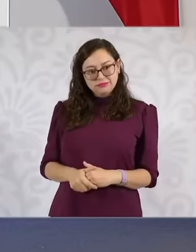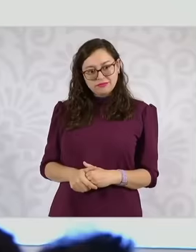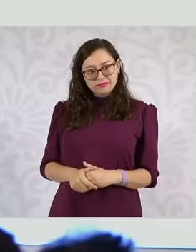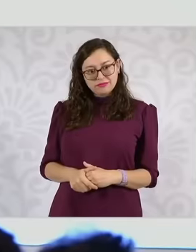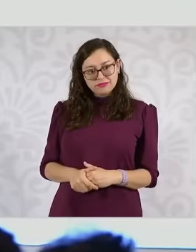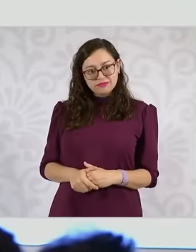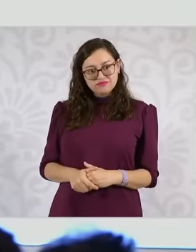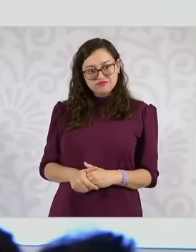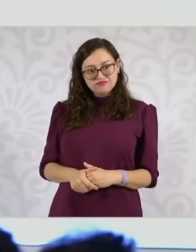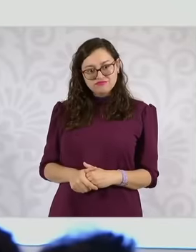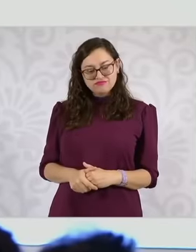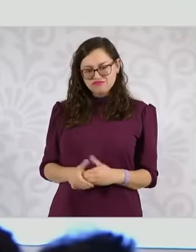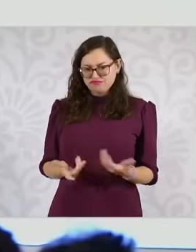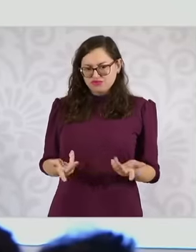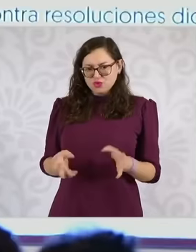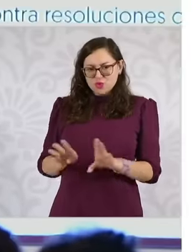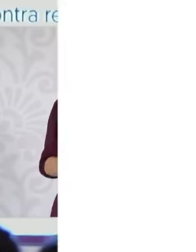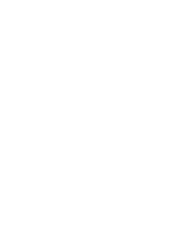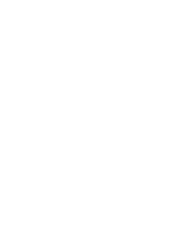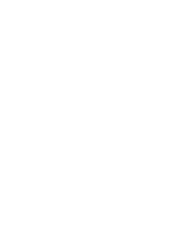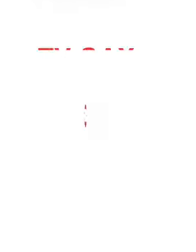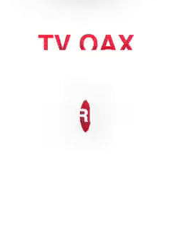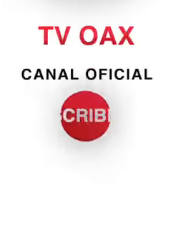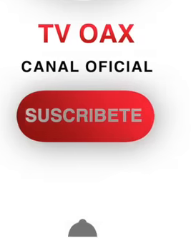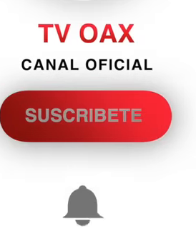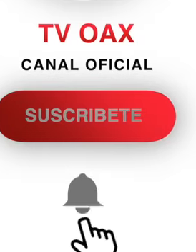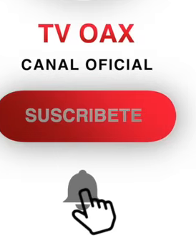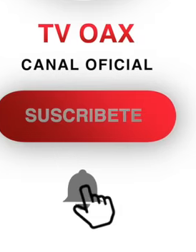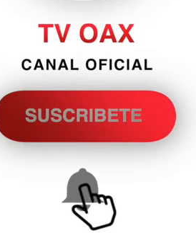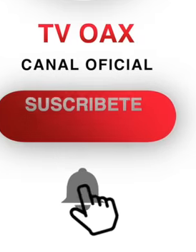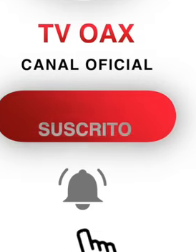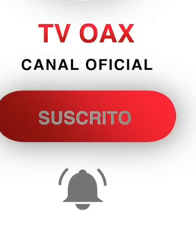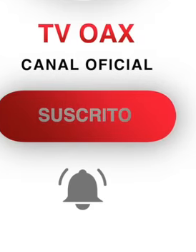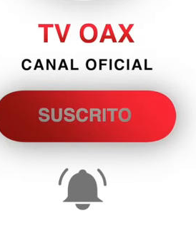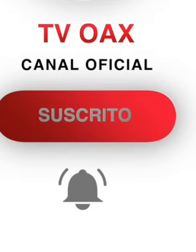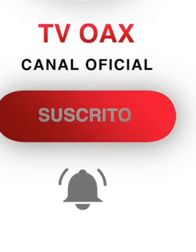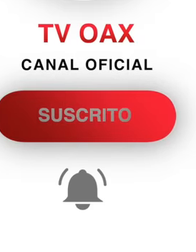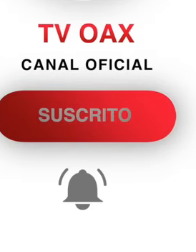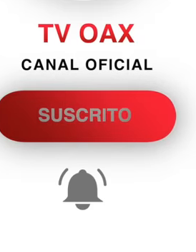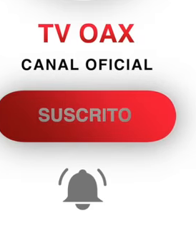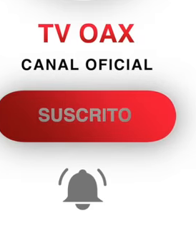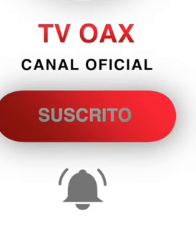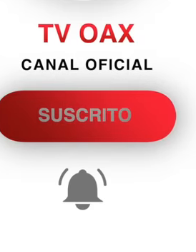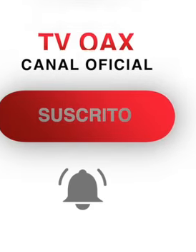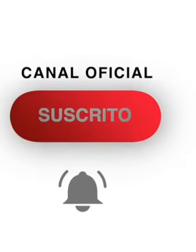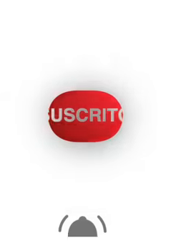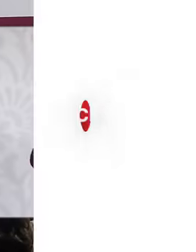the protection law by article 61 the protection trial is inadmissible against contradictions